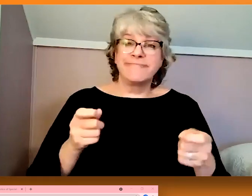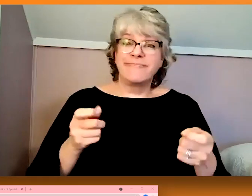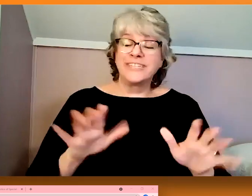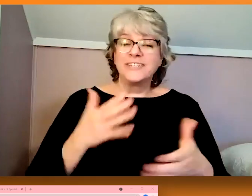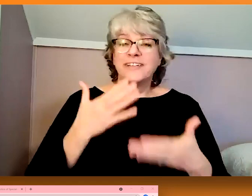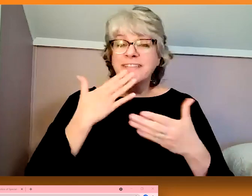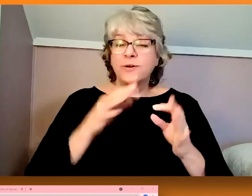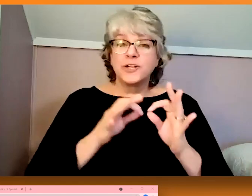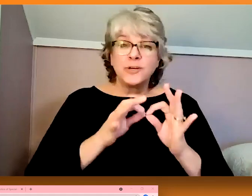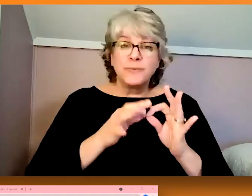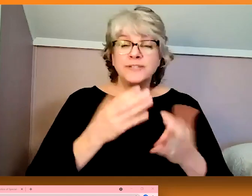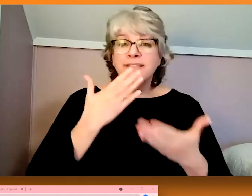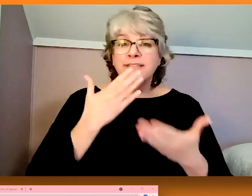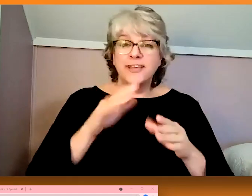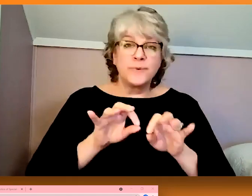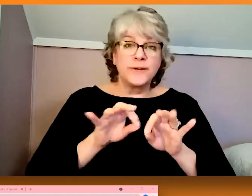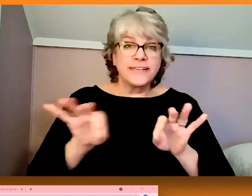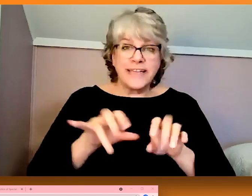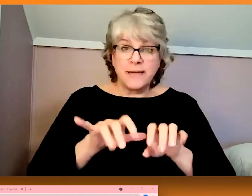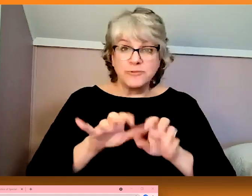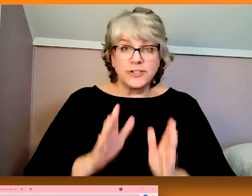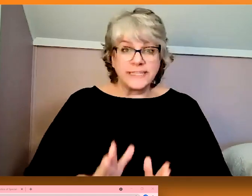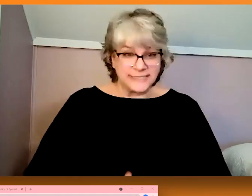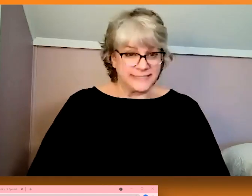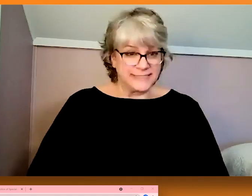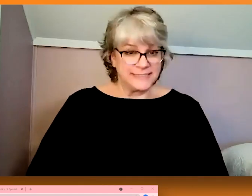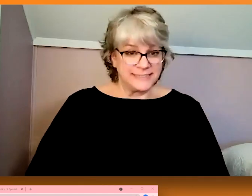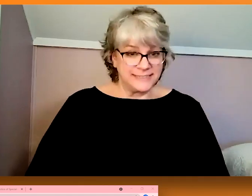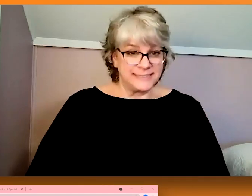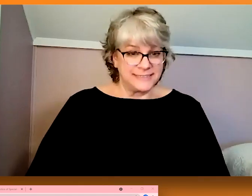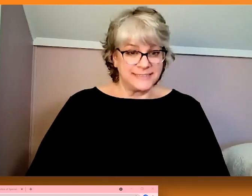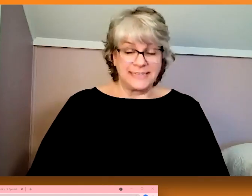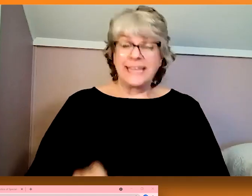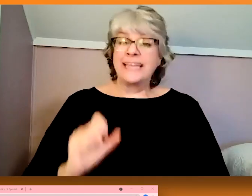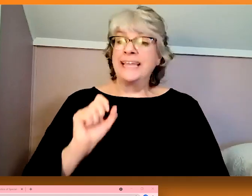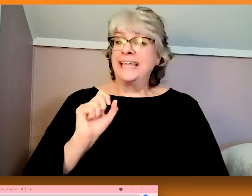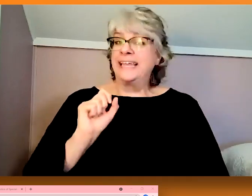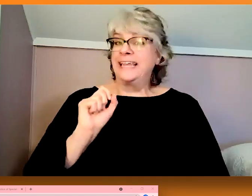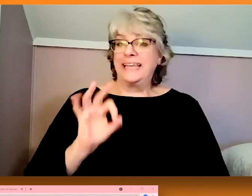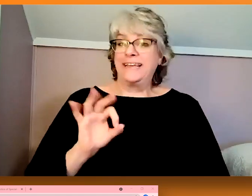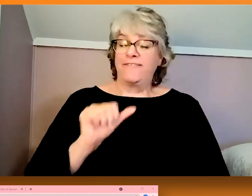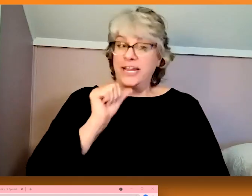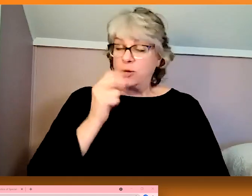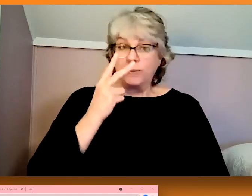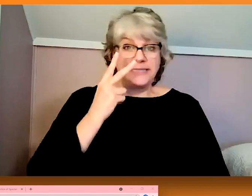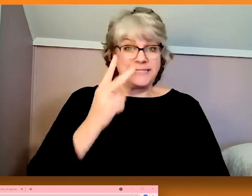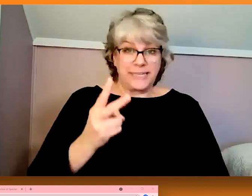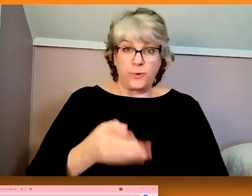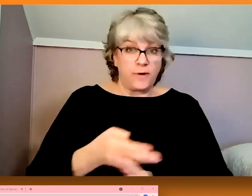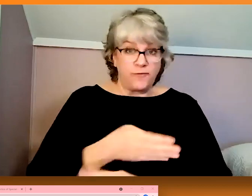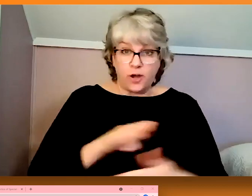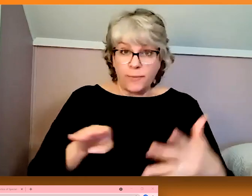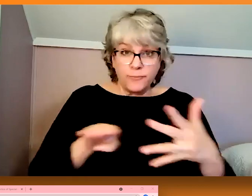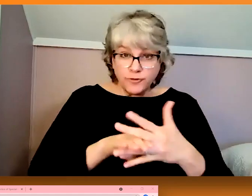Again, thank you, interpreters and captionists. If I don't see some of you, happy Thanksgiving next week.